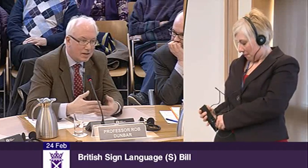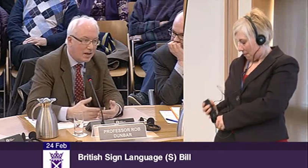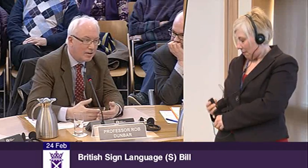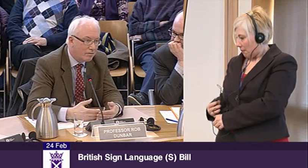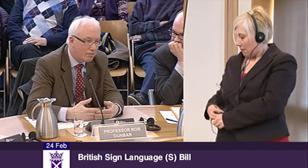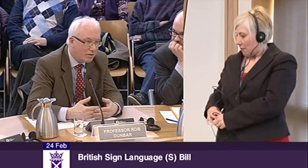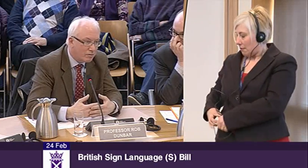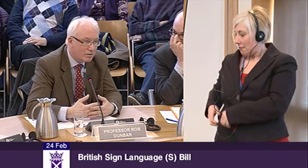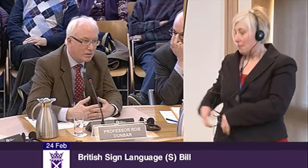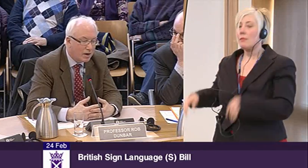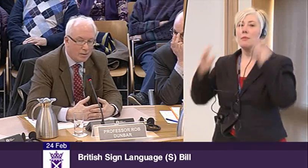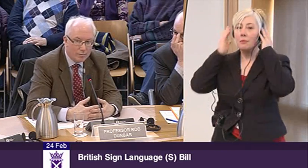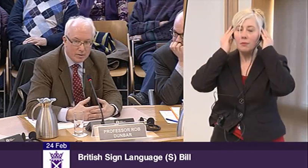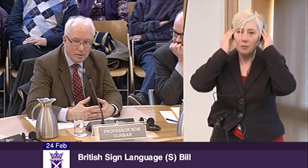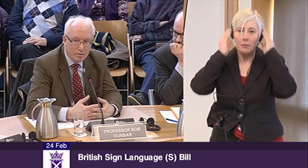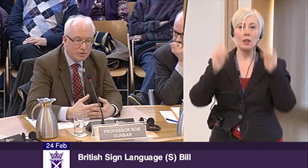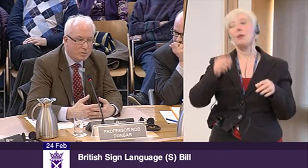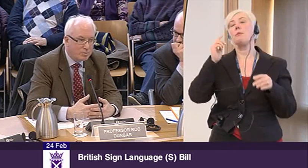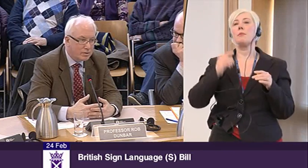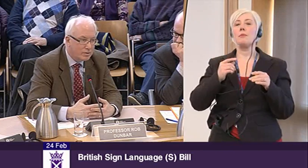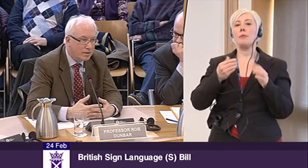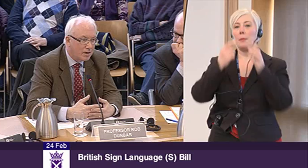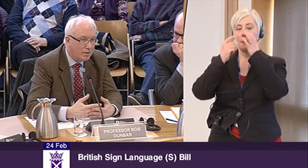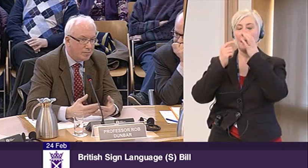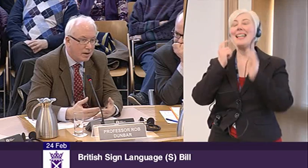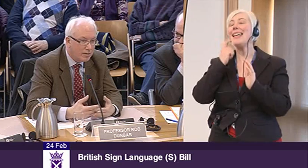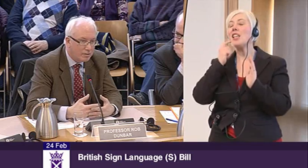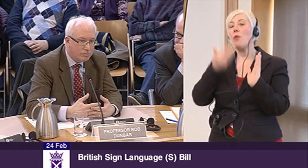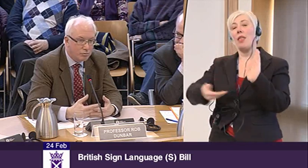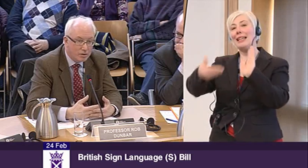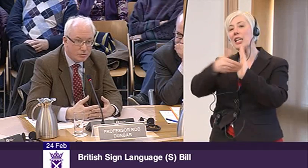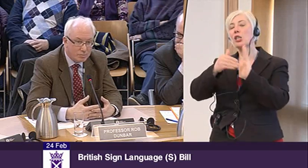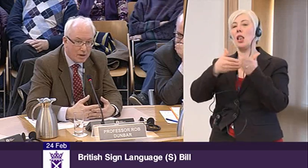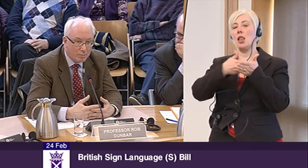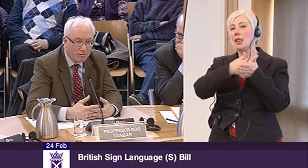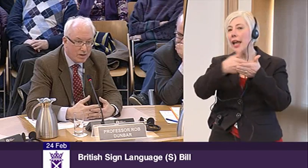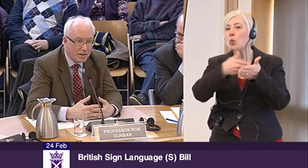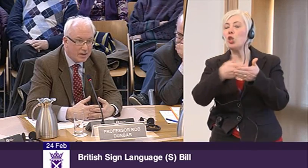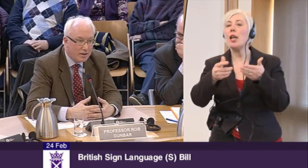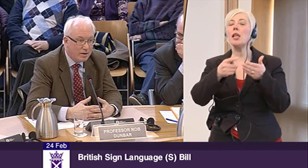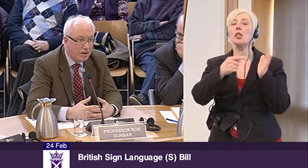is much easier to do that with additional languages. For example, in Toronto, where